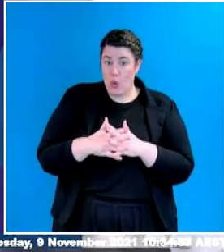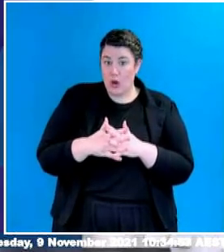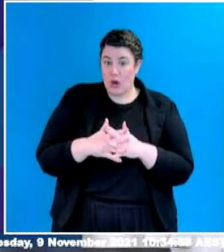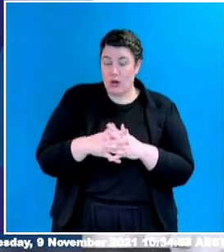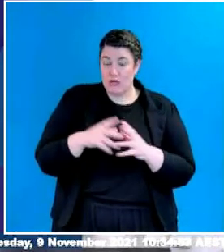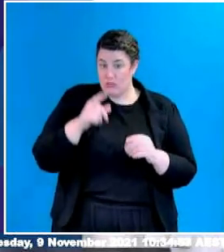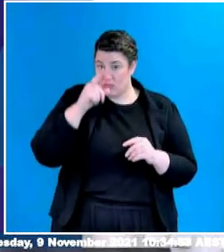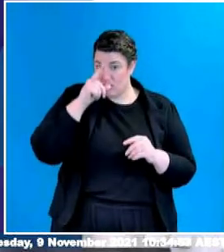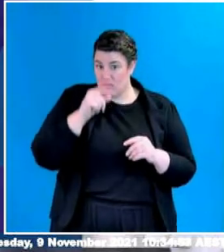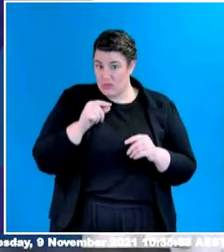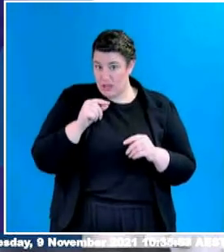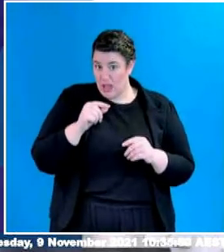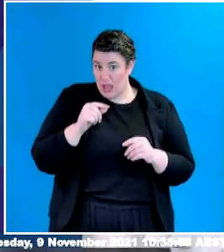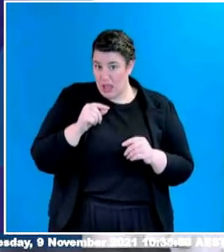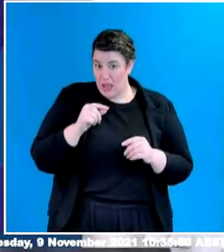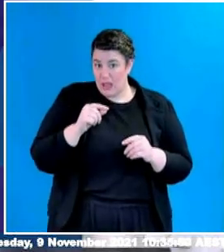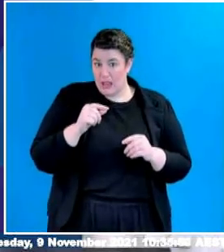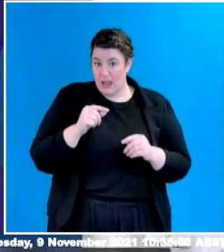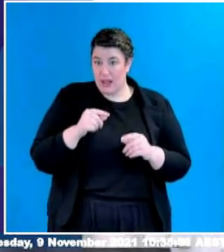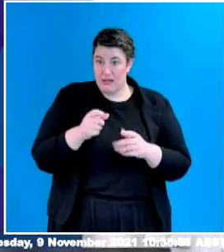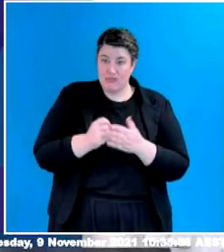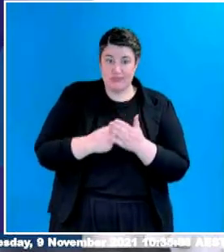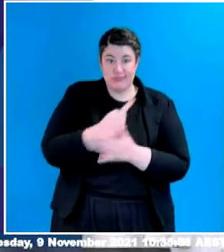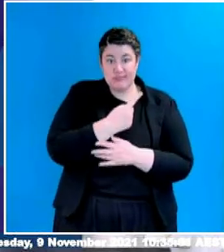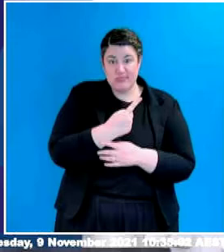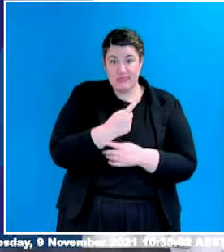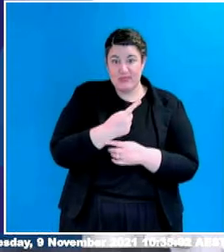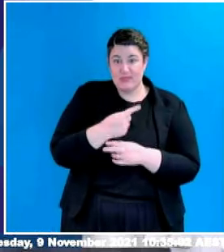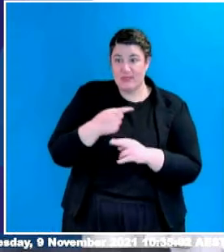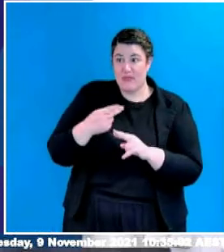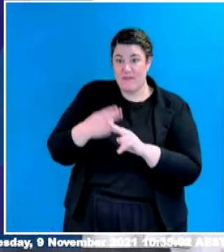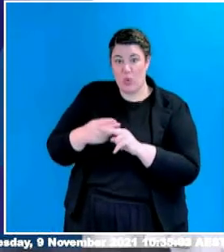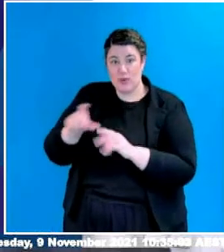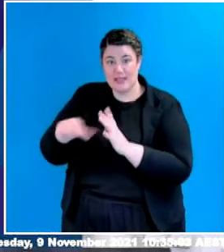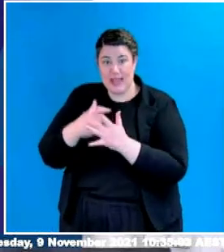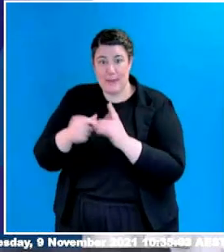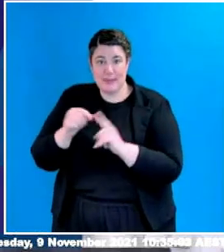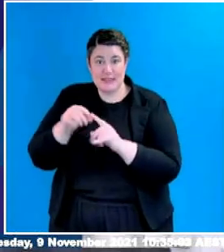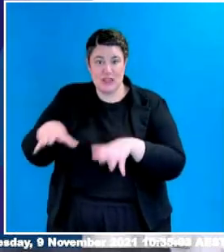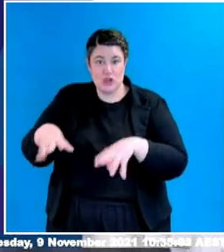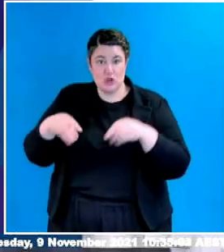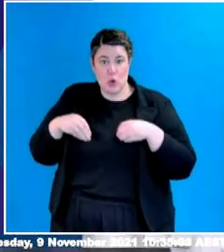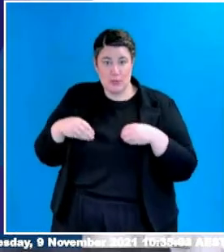the basis of the CRPD? Do you have a view on that? My question is to both of you.